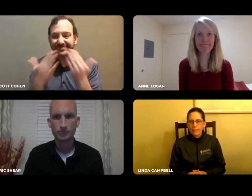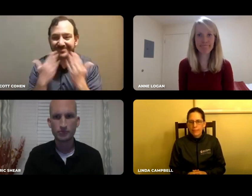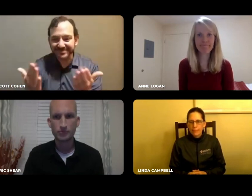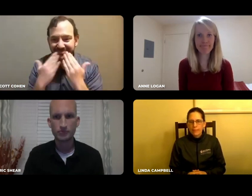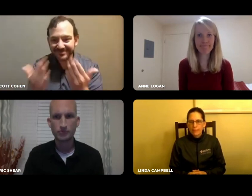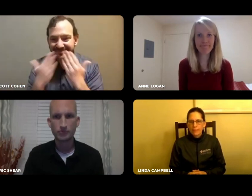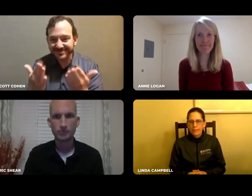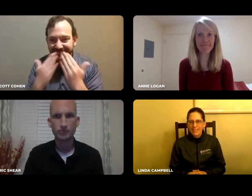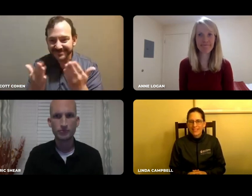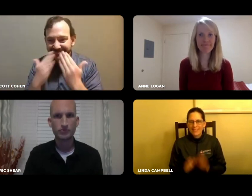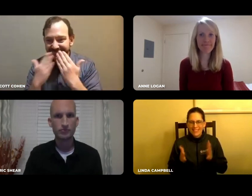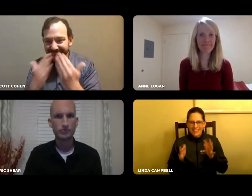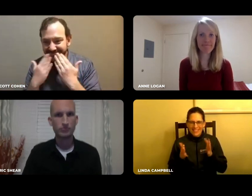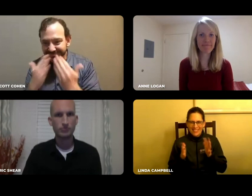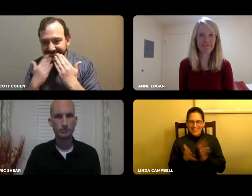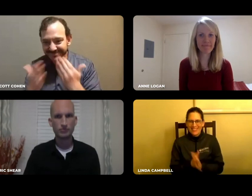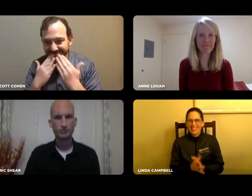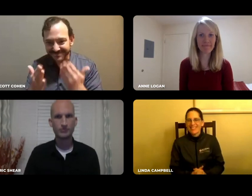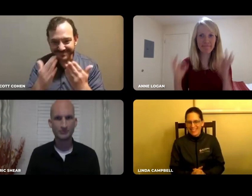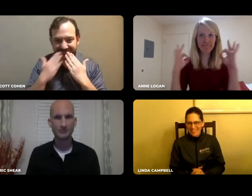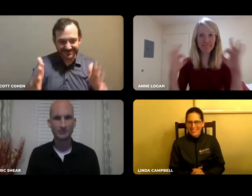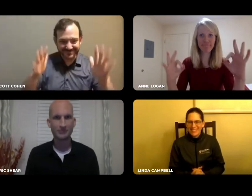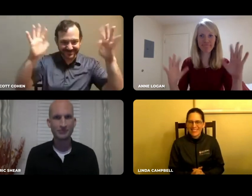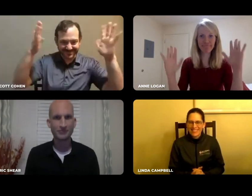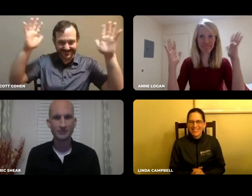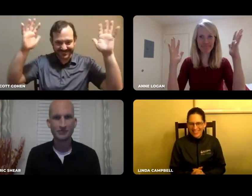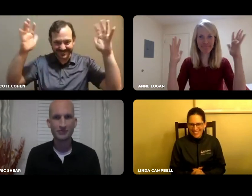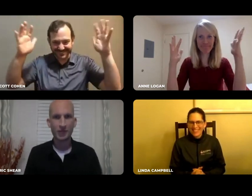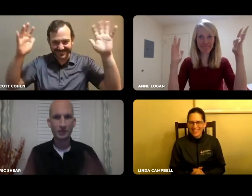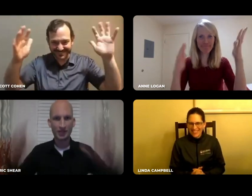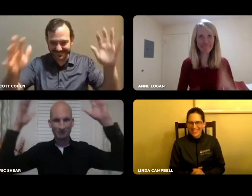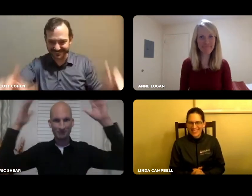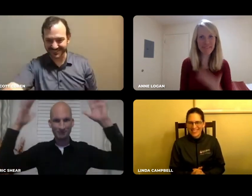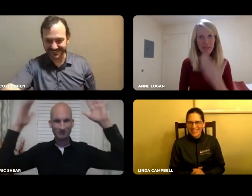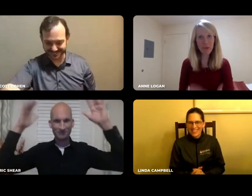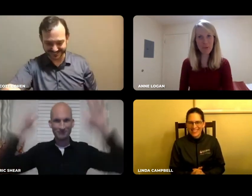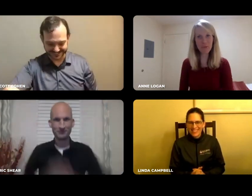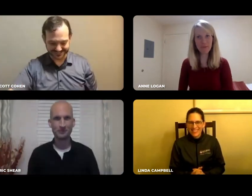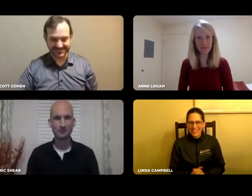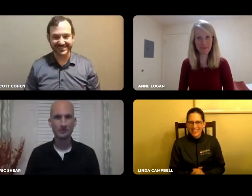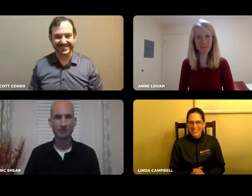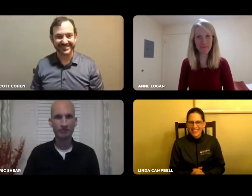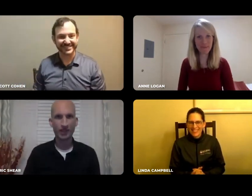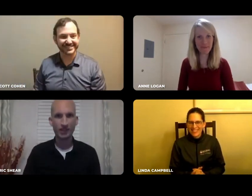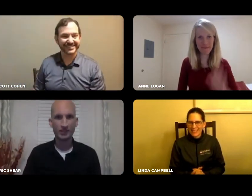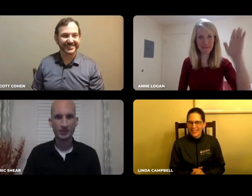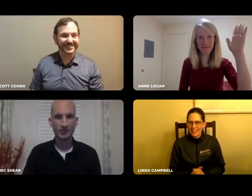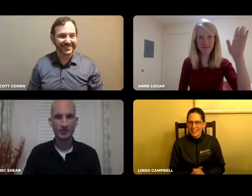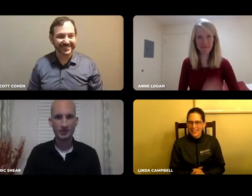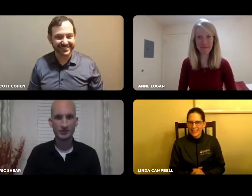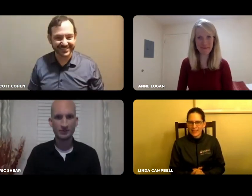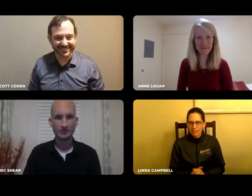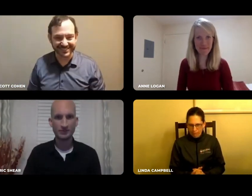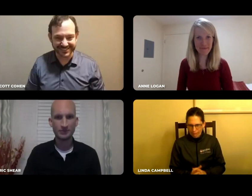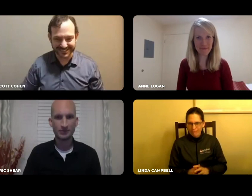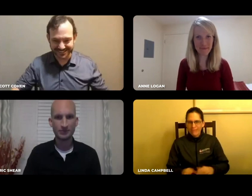We appreciate your comments, your feedback. My gratitude to everyone here tonight.